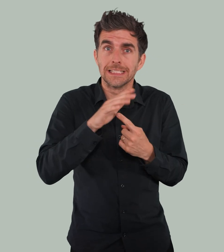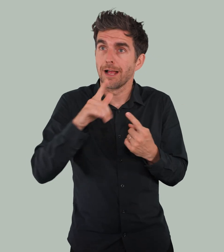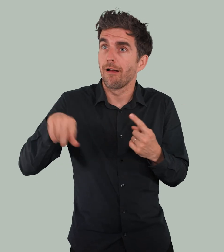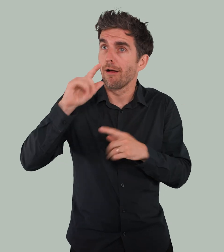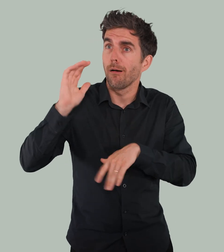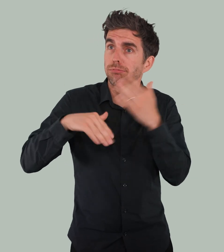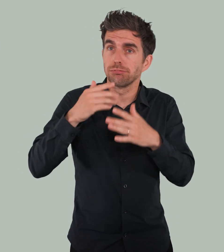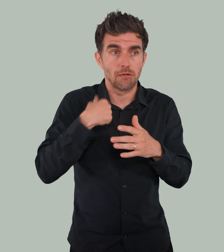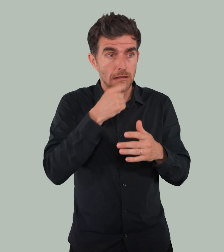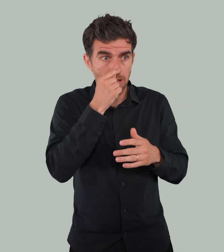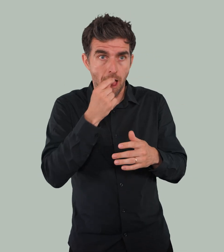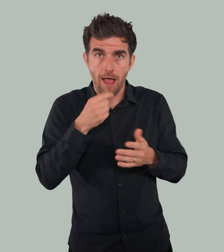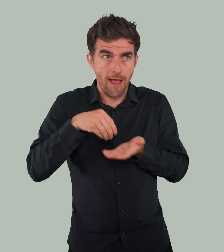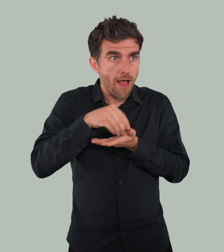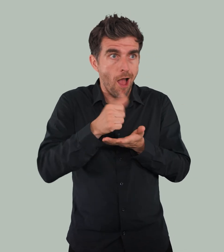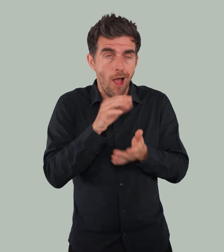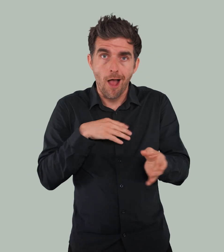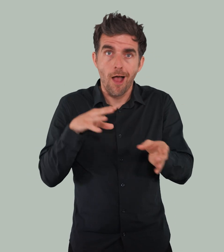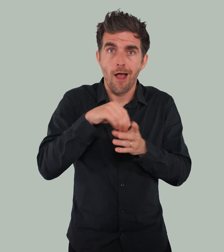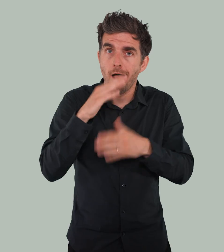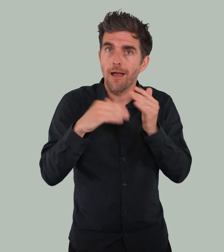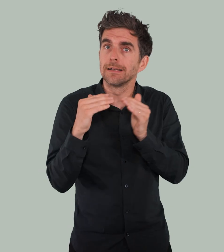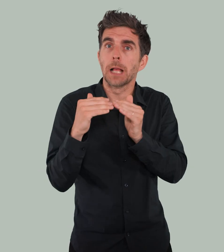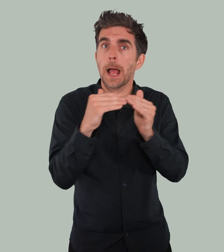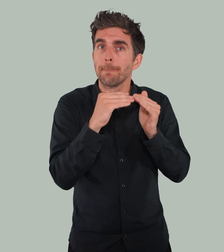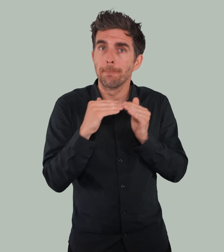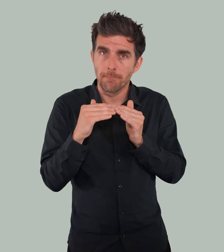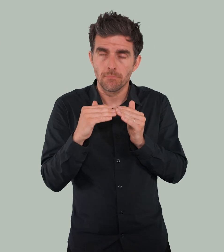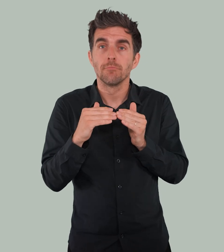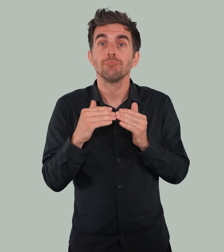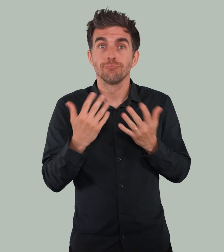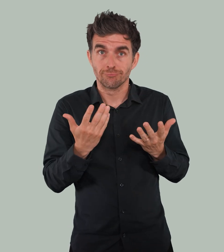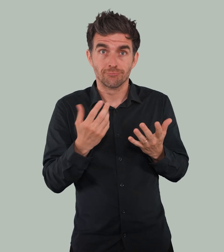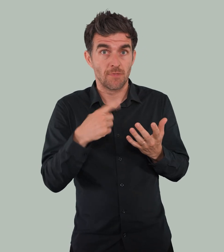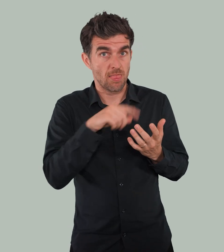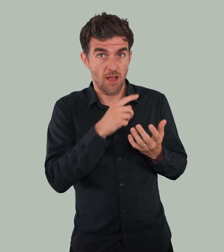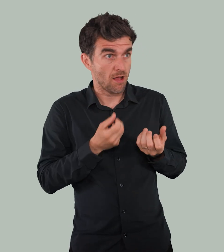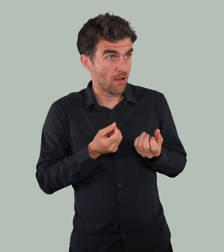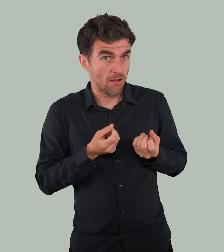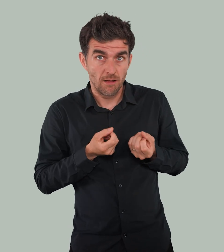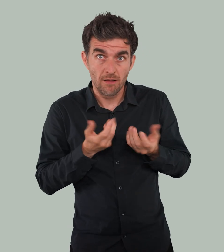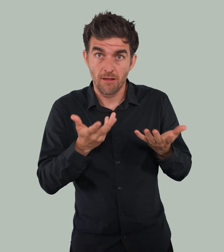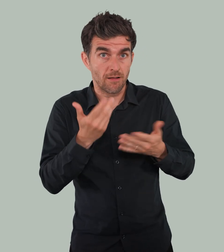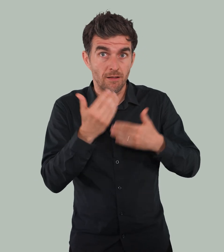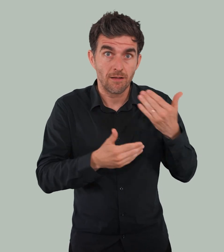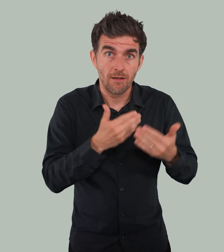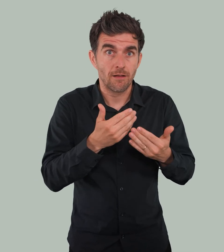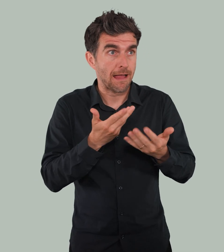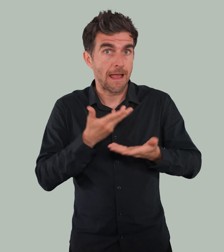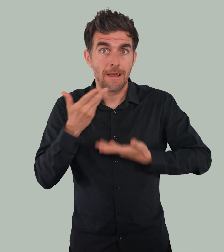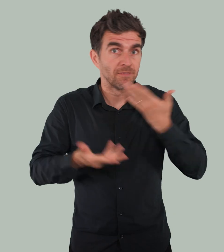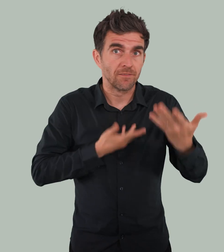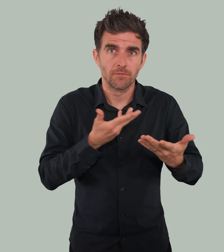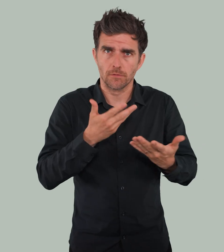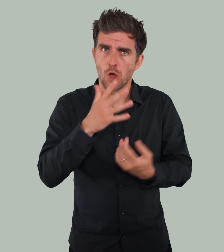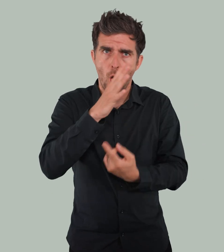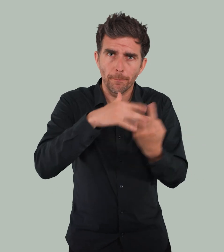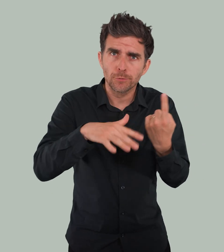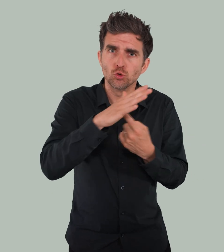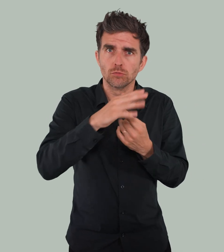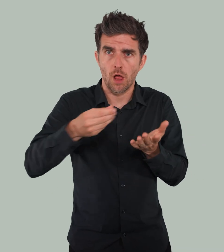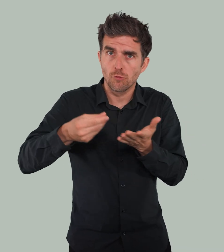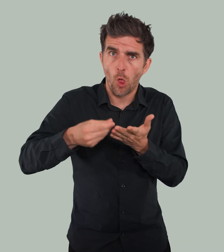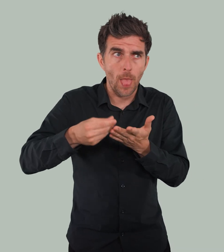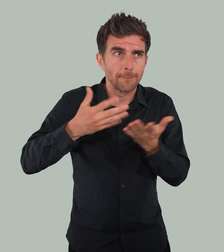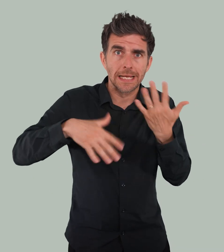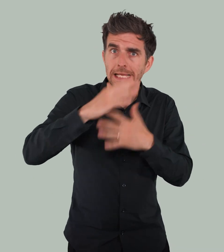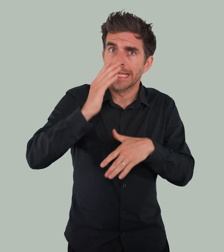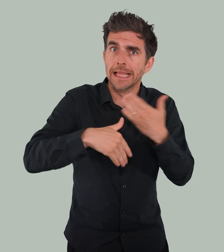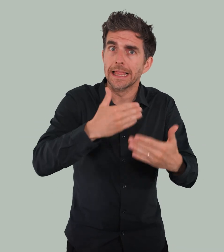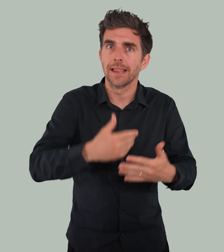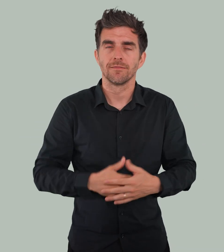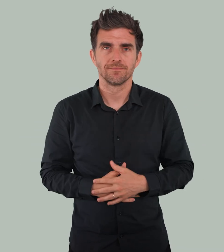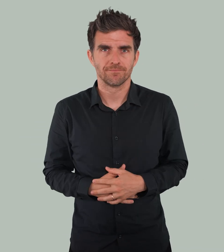equal basis, and the contribution disabled people make to communities and the economy.